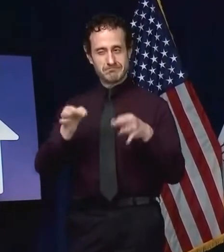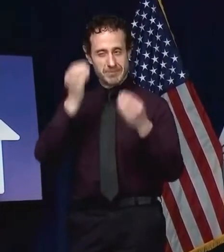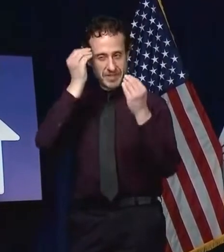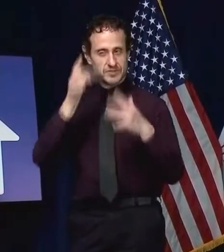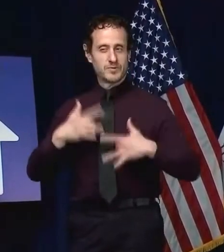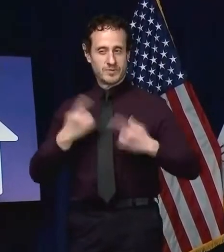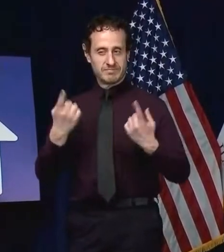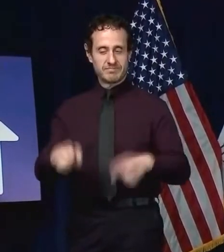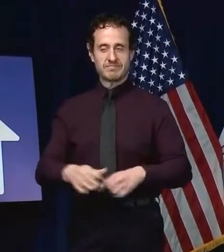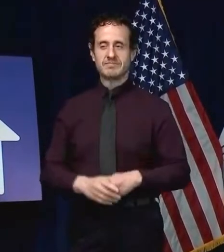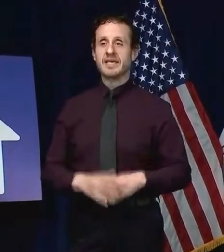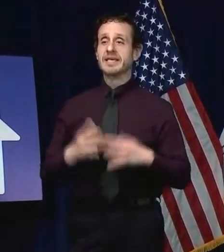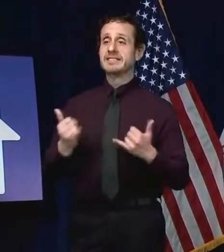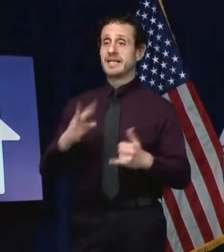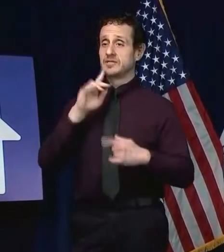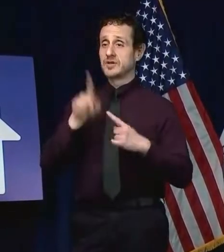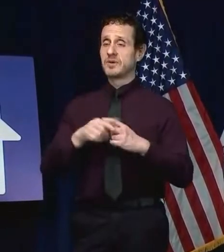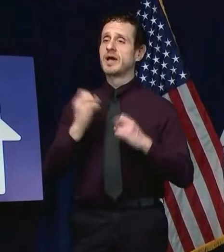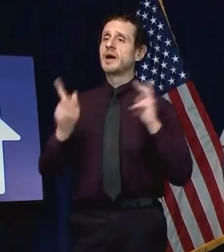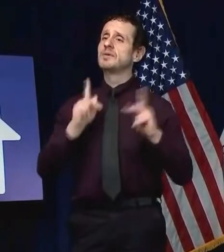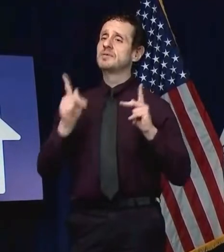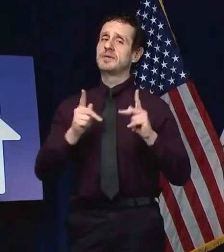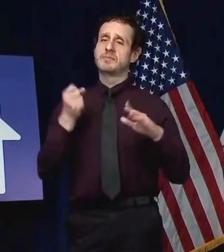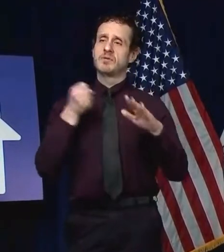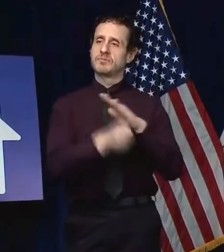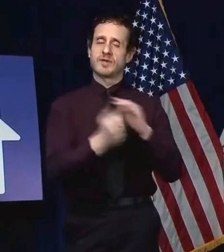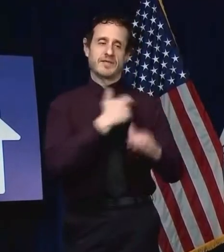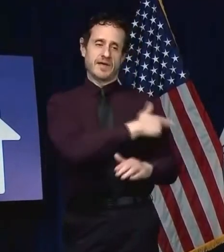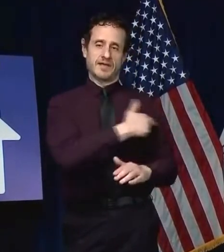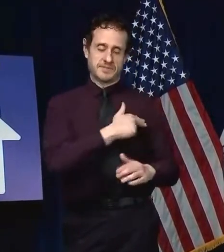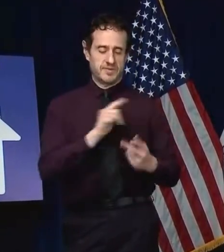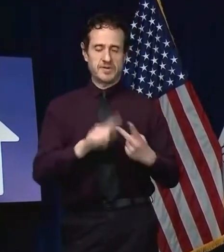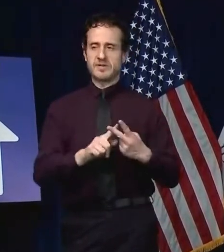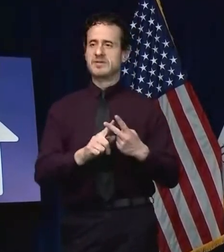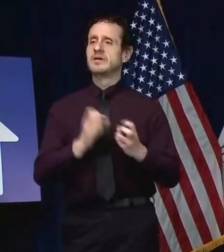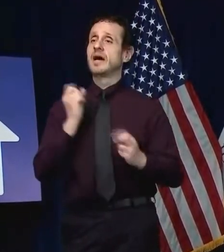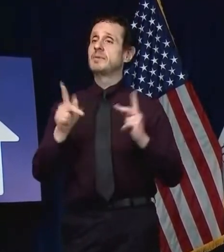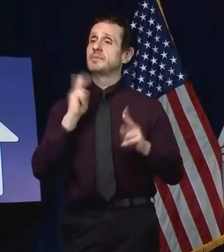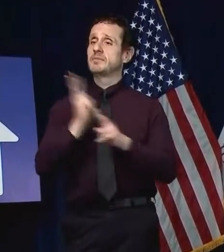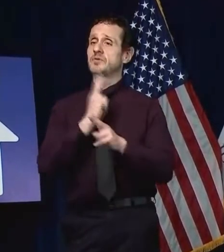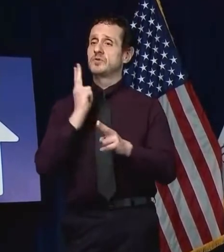to start today with an update on hospitalization